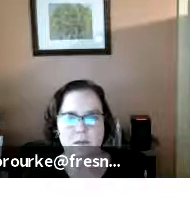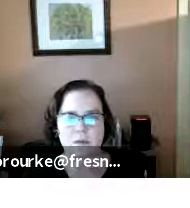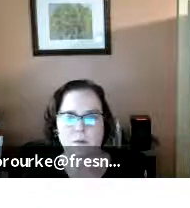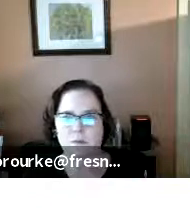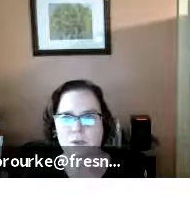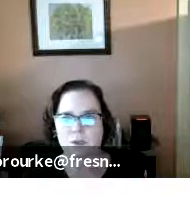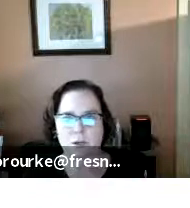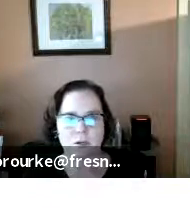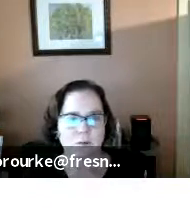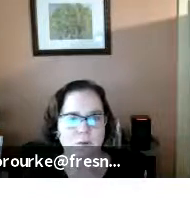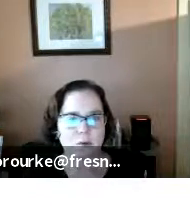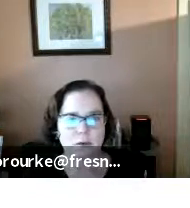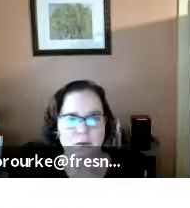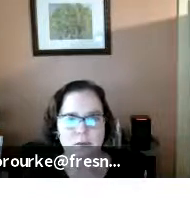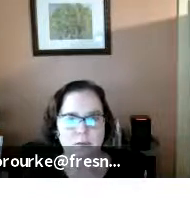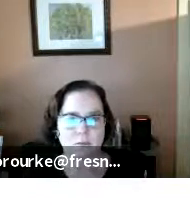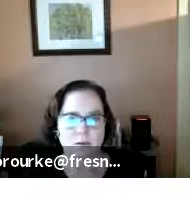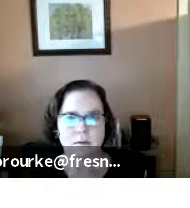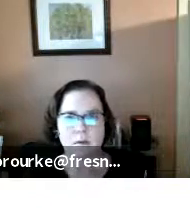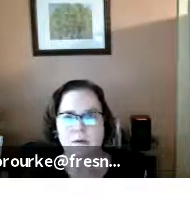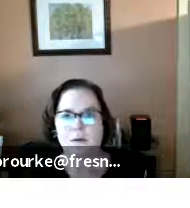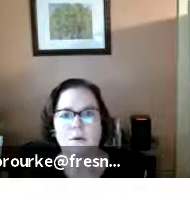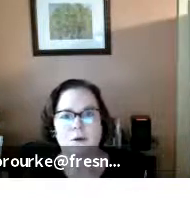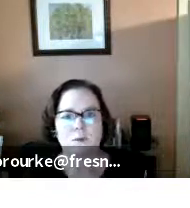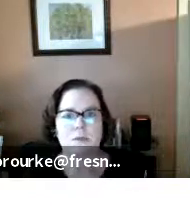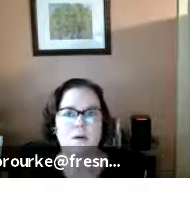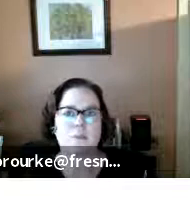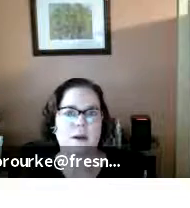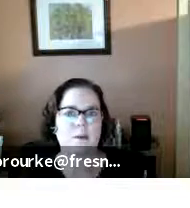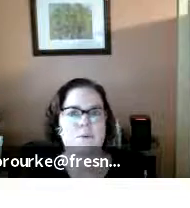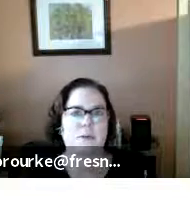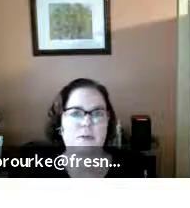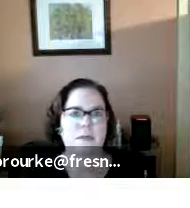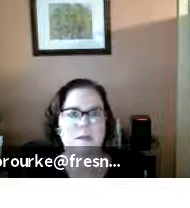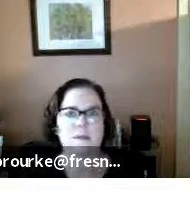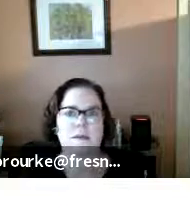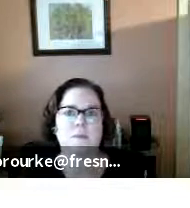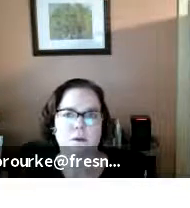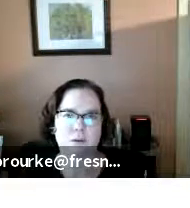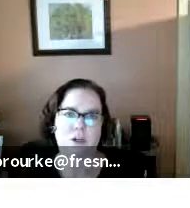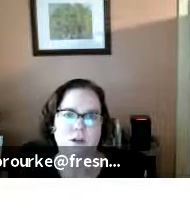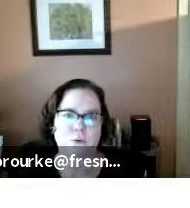to the other what was changed. So if you want to see what, Paul, you want to see what Brian put into the system, you're going to change